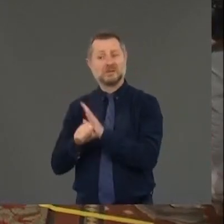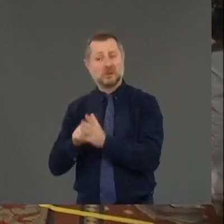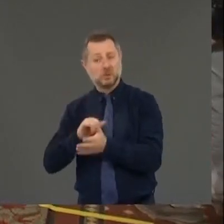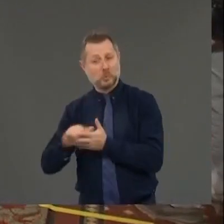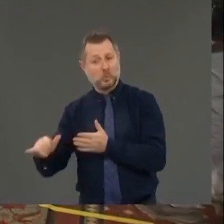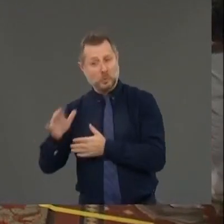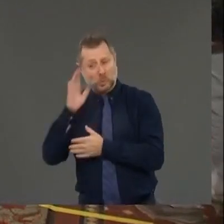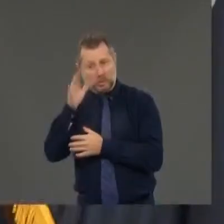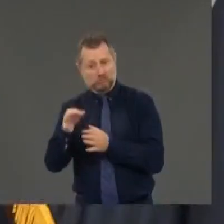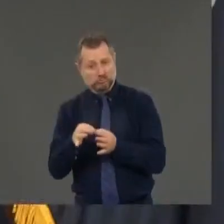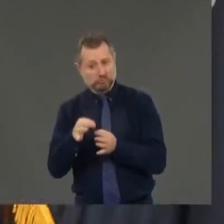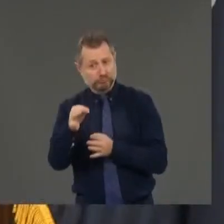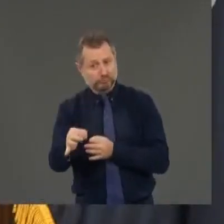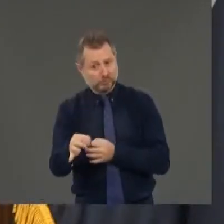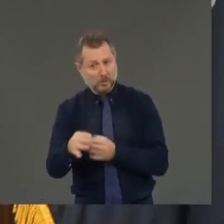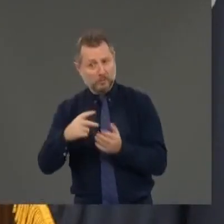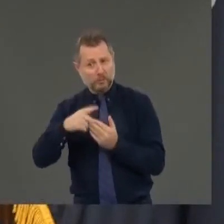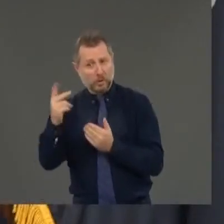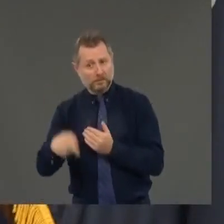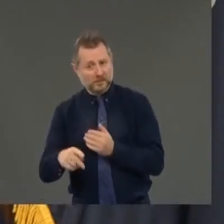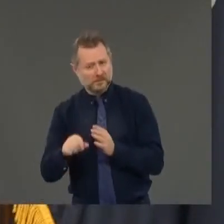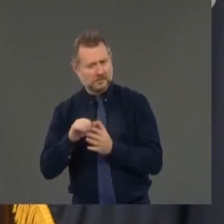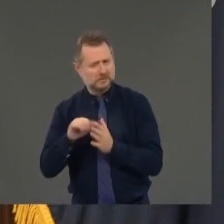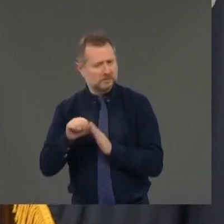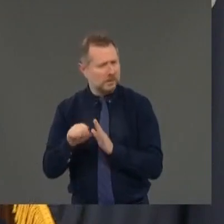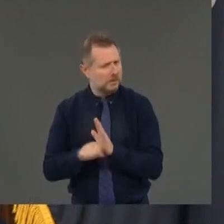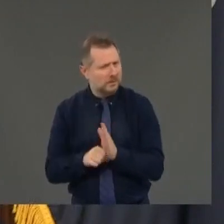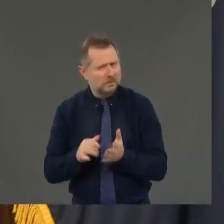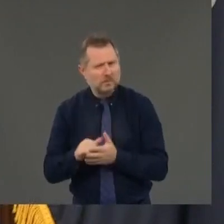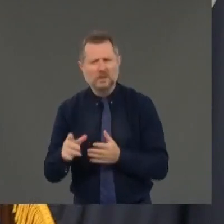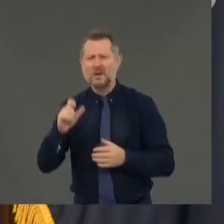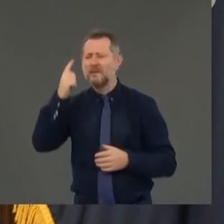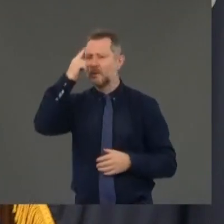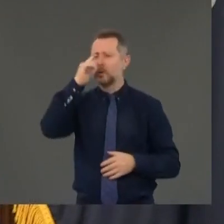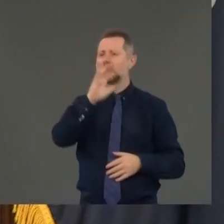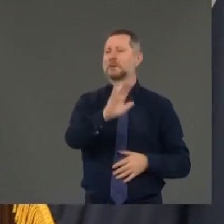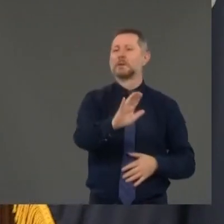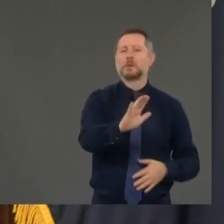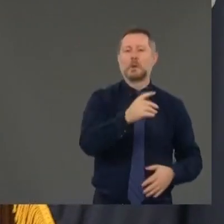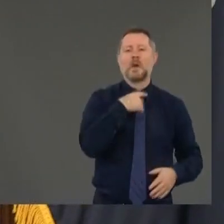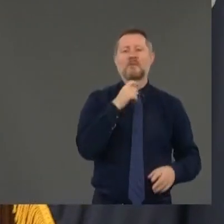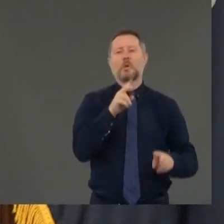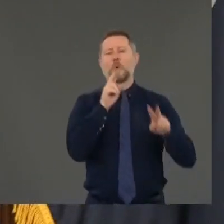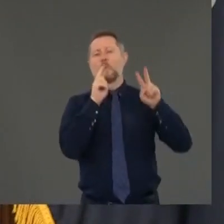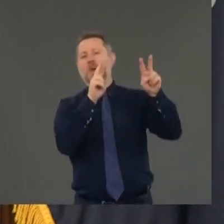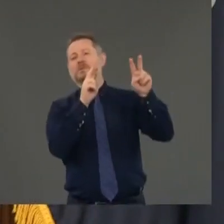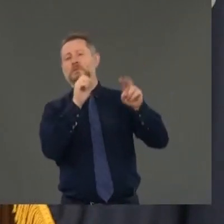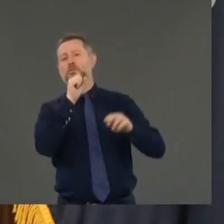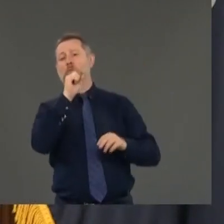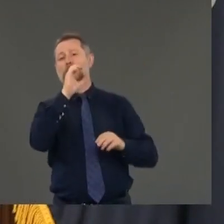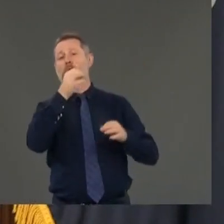THE STATE THOUGHT OF WAYS TO POSSIBLY EXTEND THAT PROGRAM HERE IN NEW YORK.